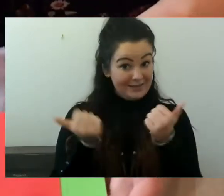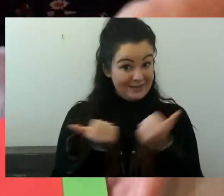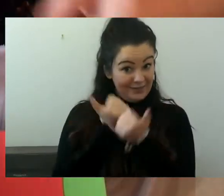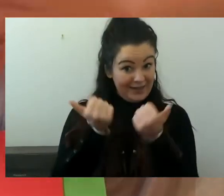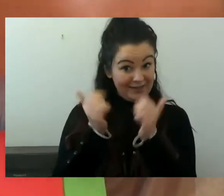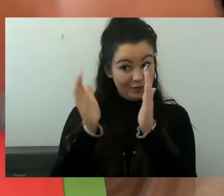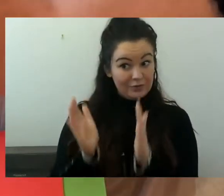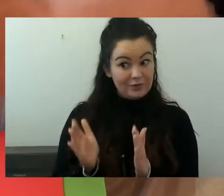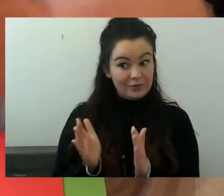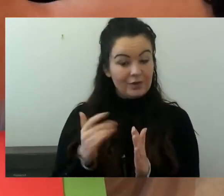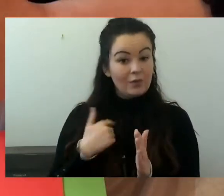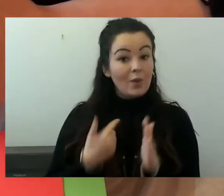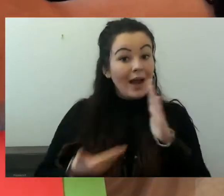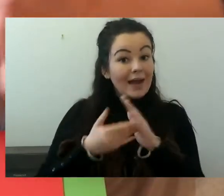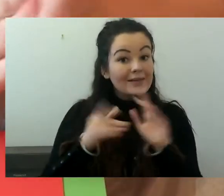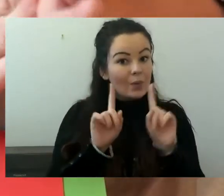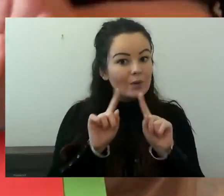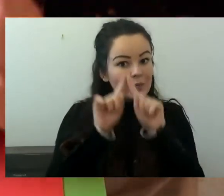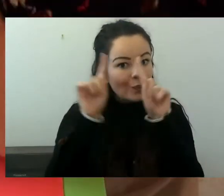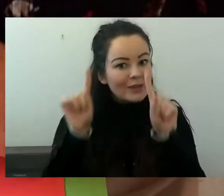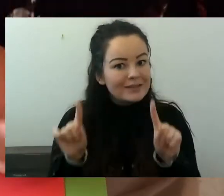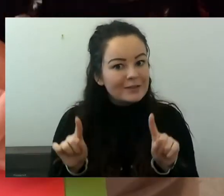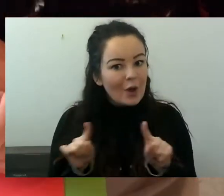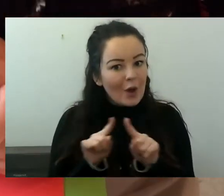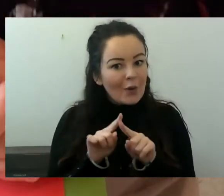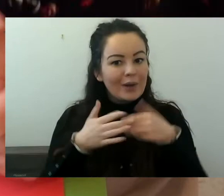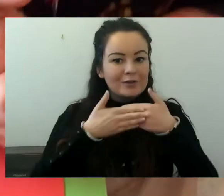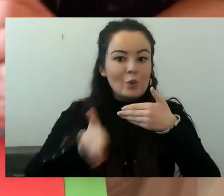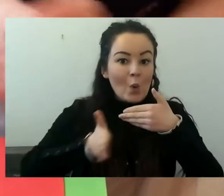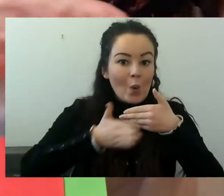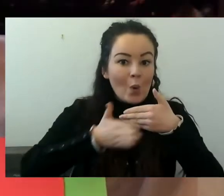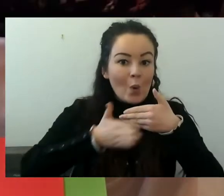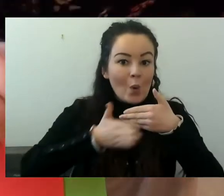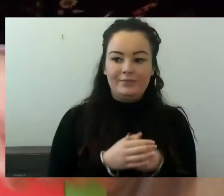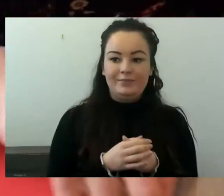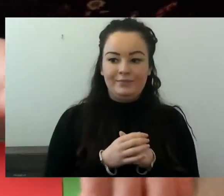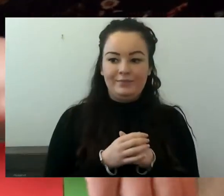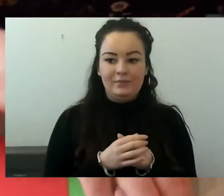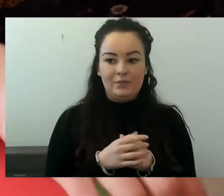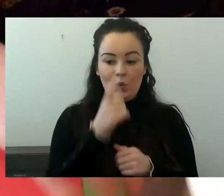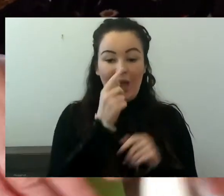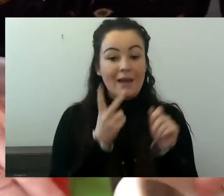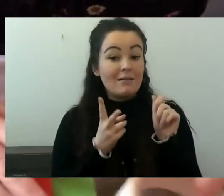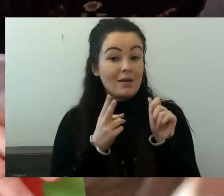and when you've done that we want to put on some windows and a door so you can cut out